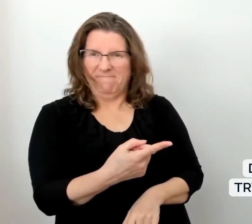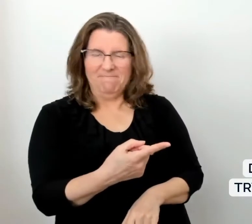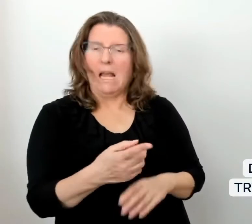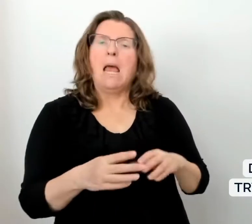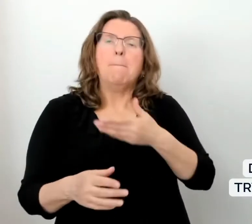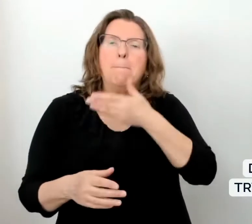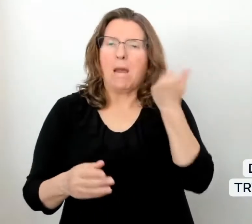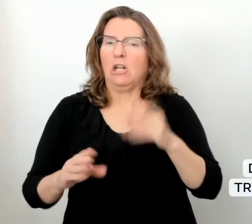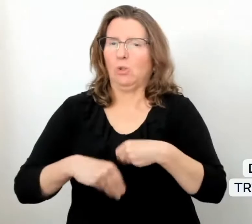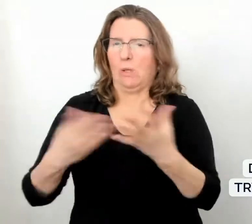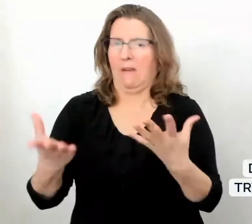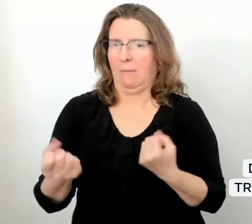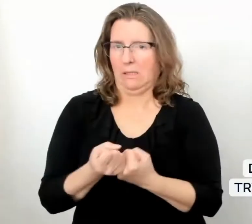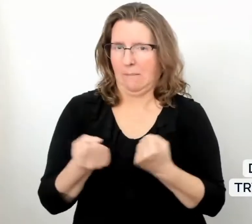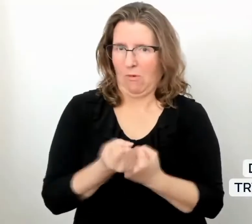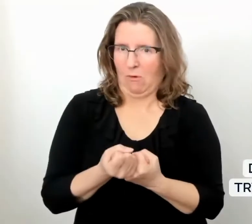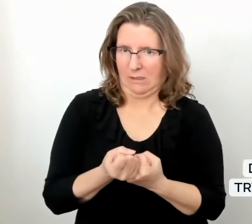. . . let's consider some practical supports.